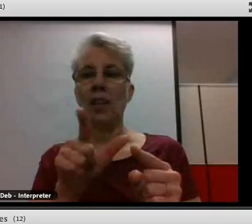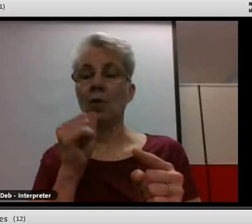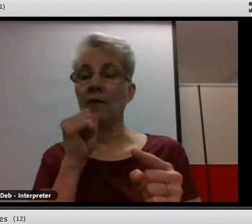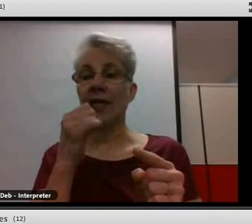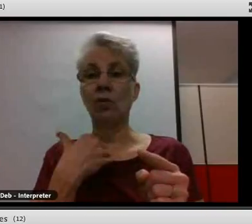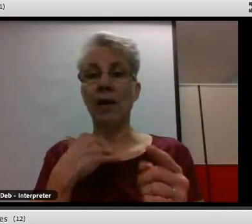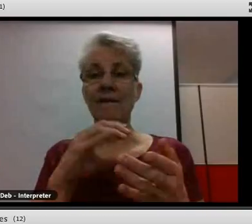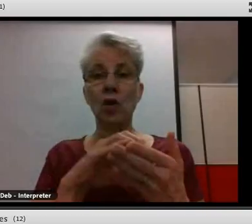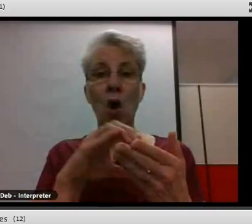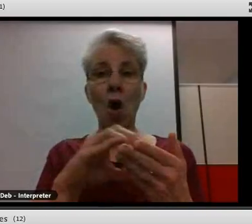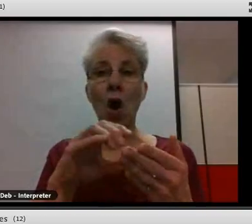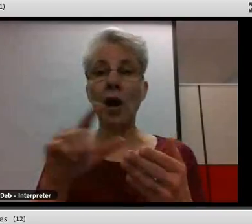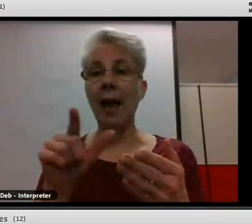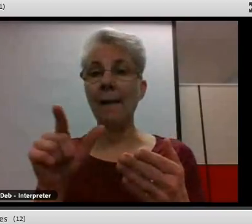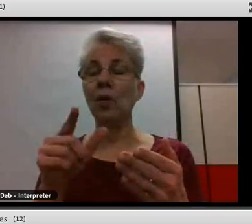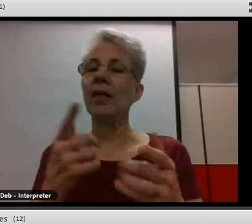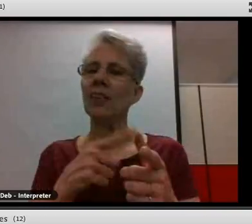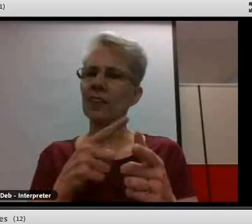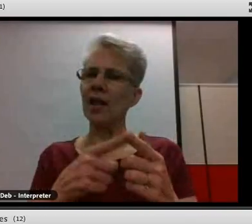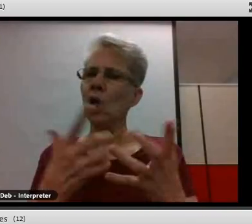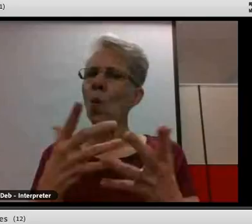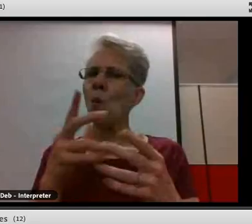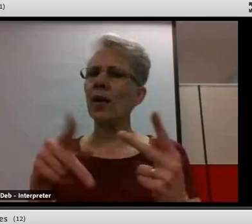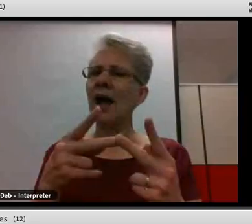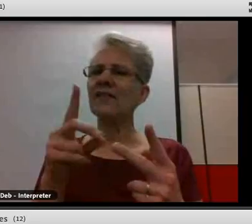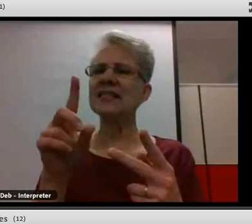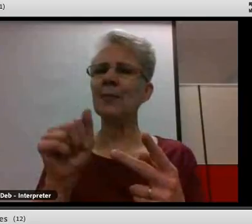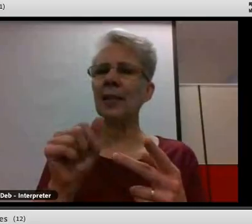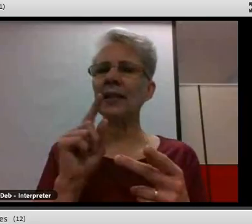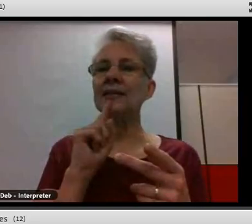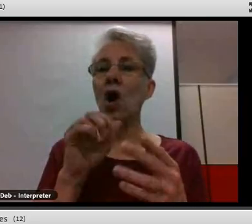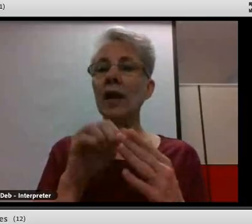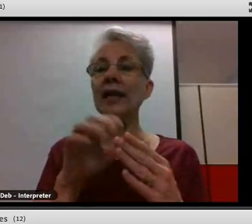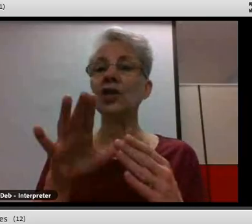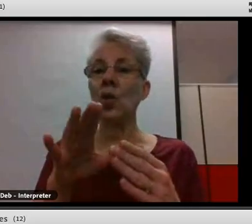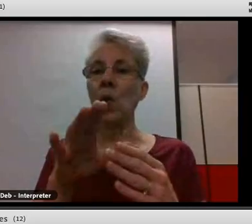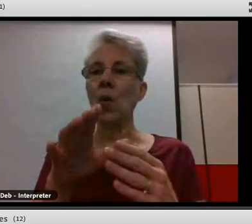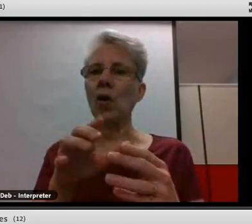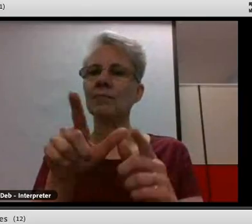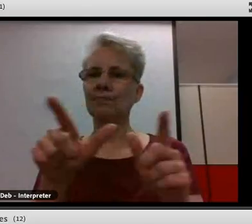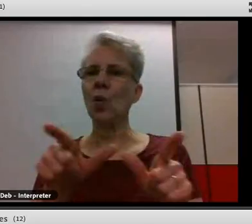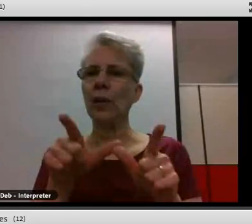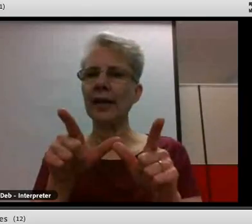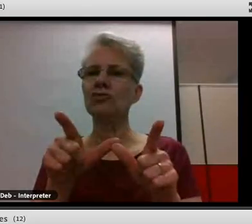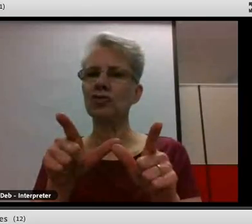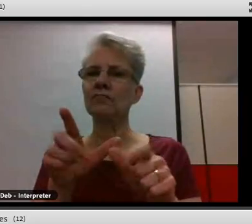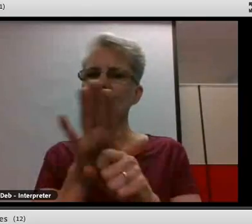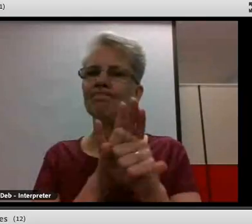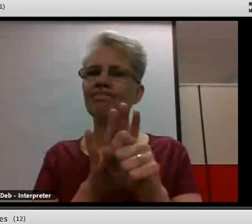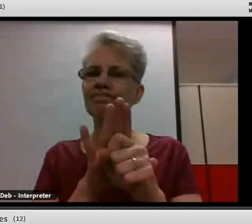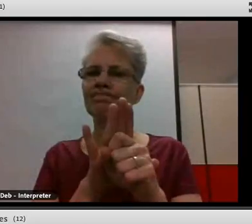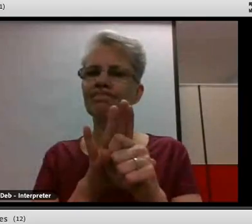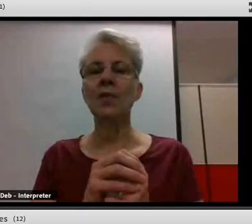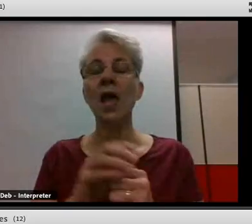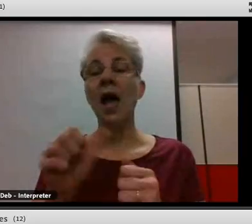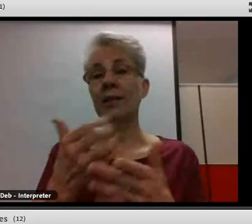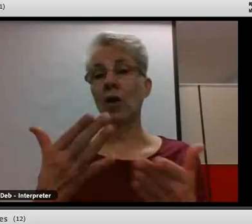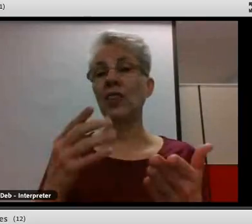and it said 39,906,328, which is about 12.6%,